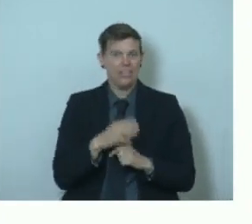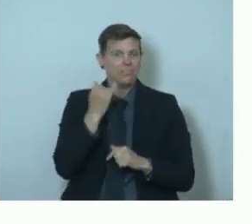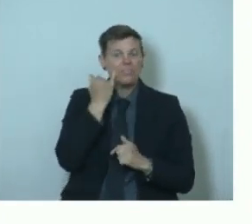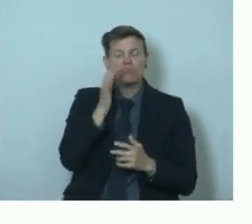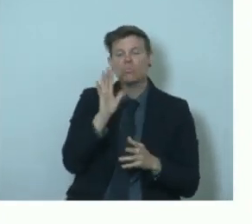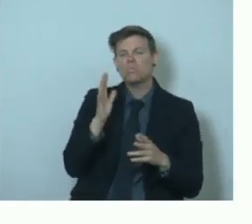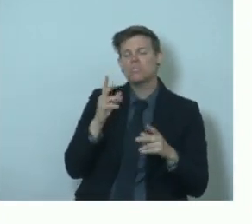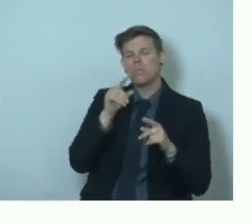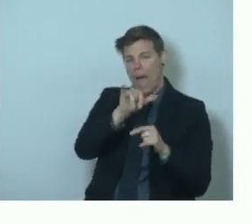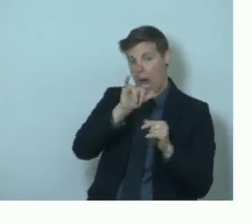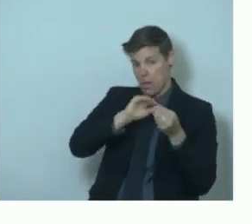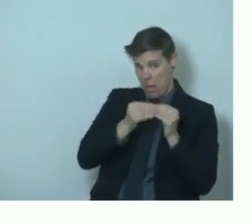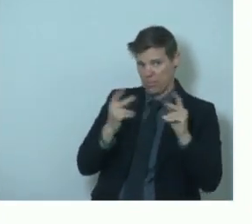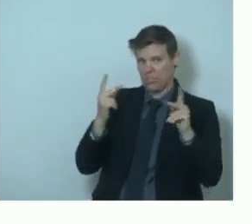WE ARE AT 1.12.